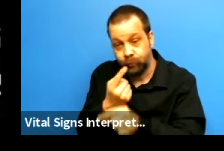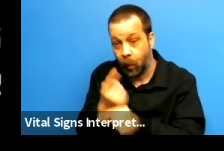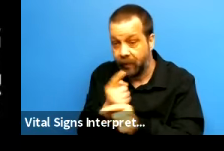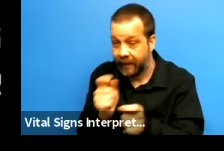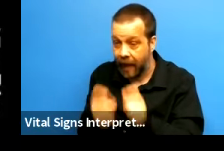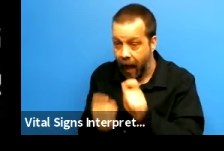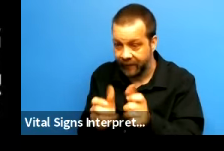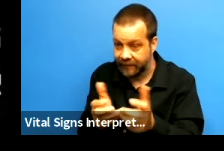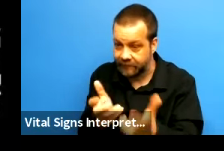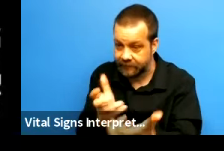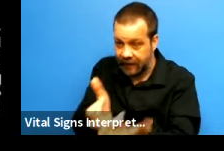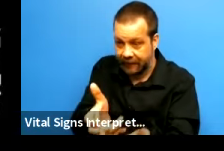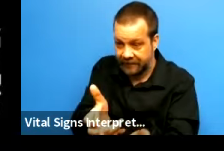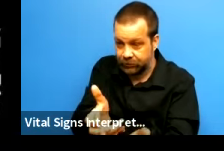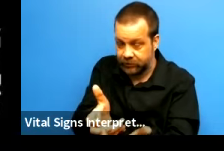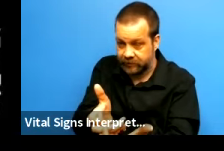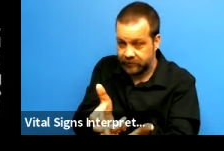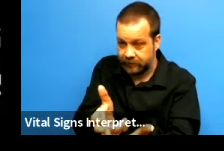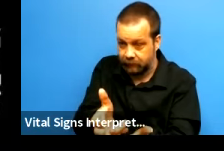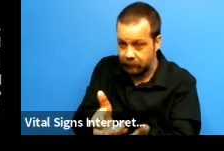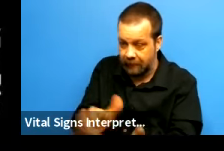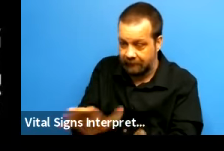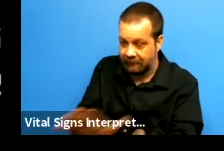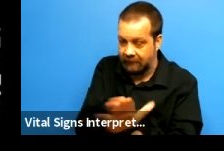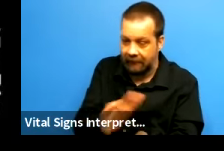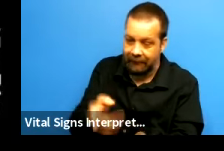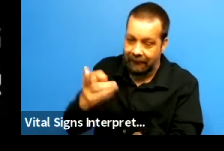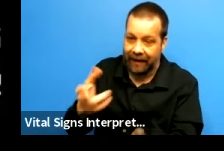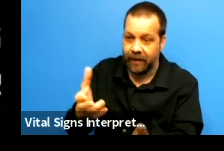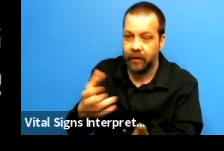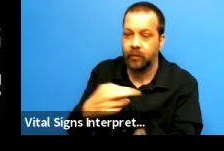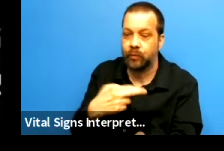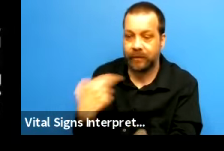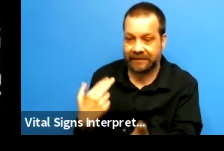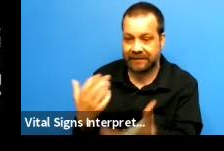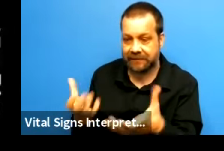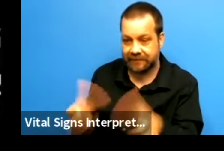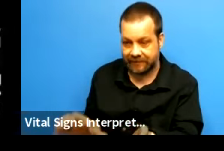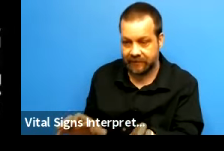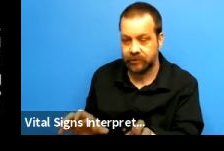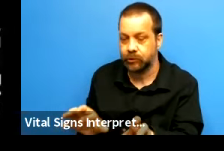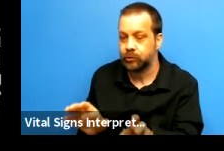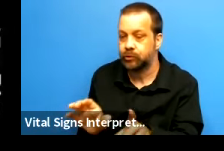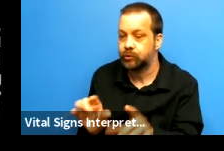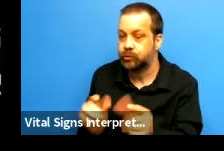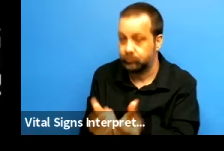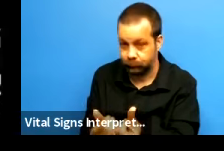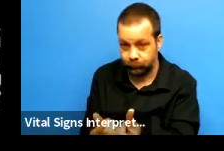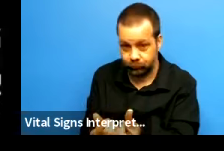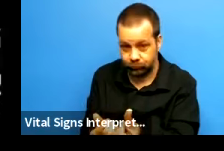because they are in a high-risk group. We have individuals who have disabilities